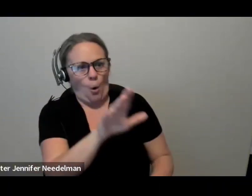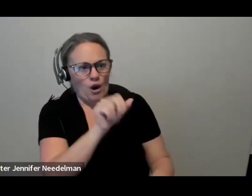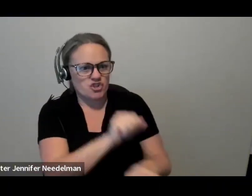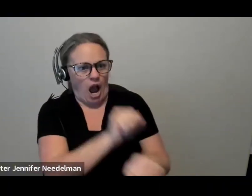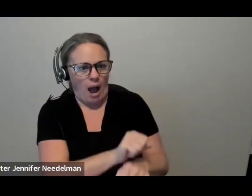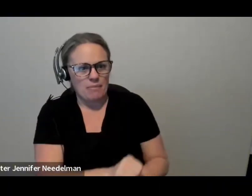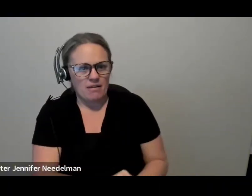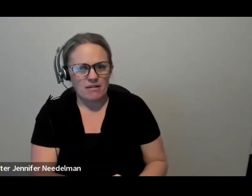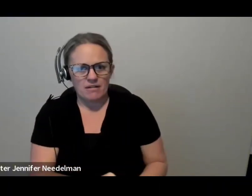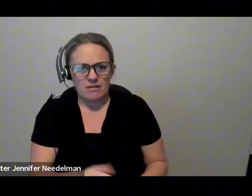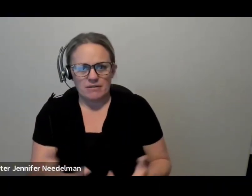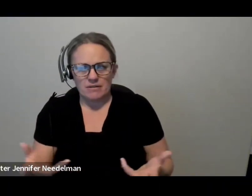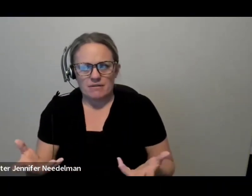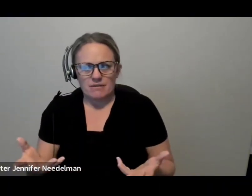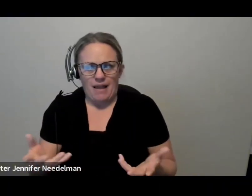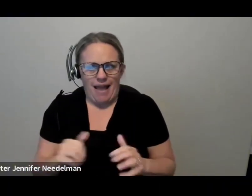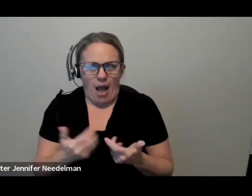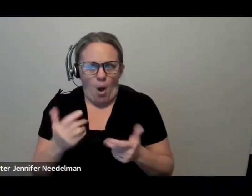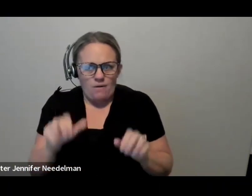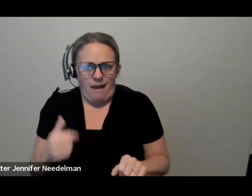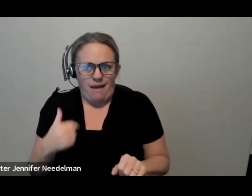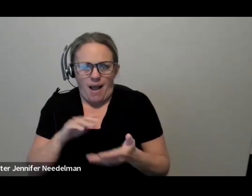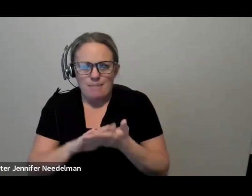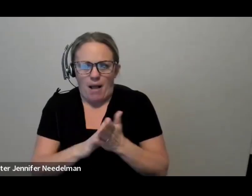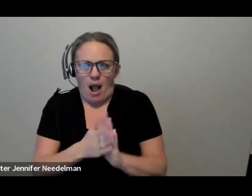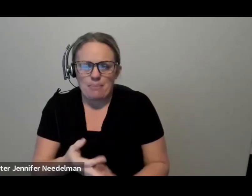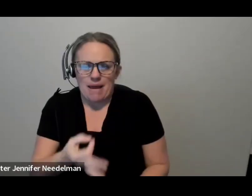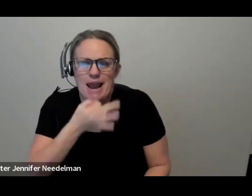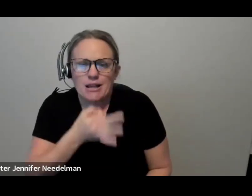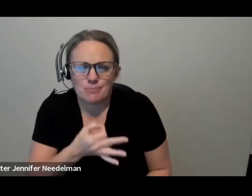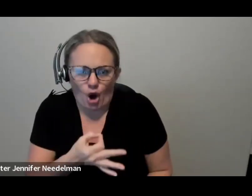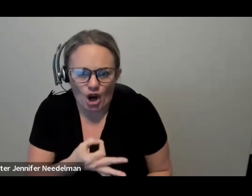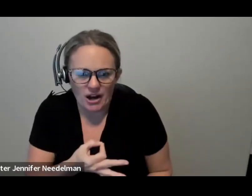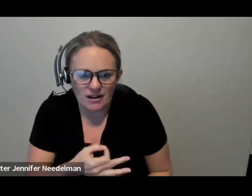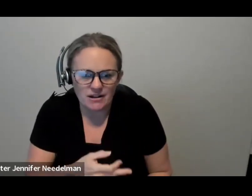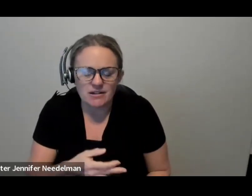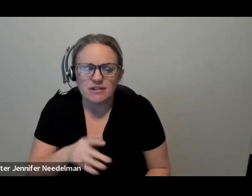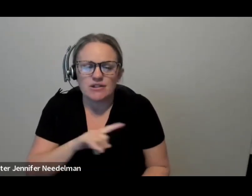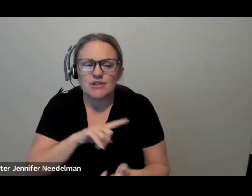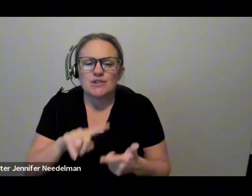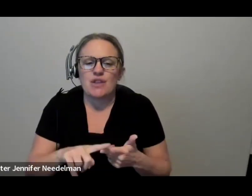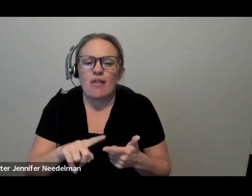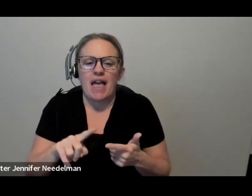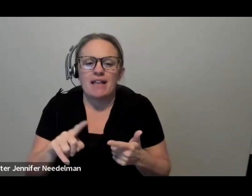Like, how can I become an expert? So that leads me to the, the question and being in touch a little bit on this.